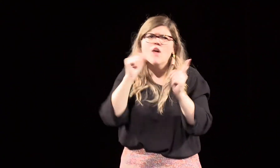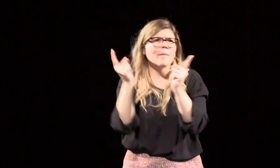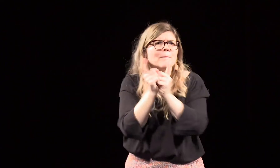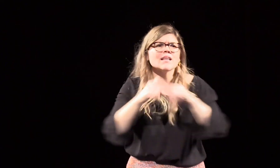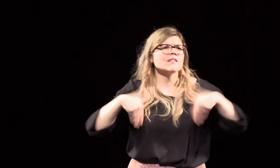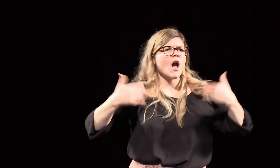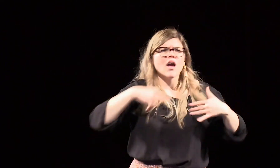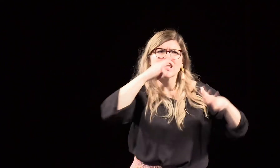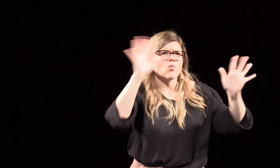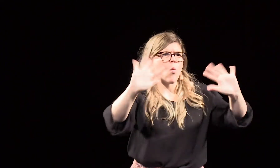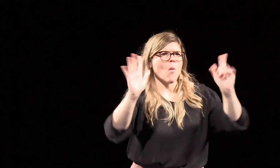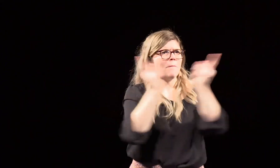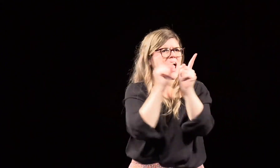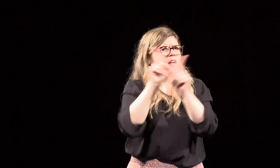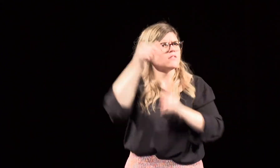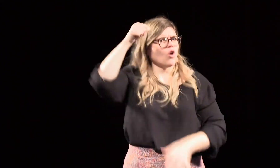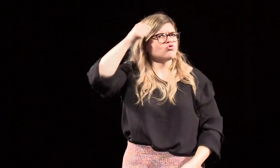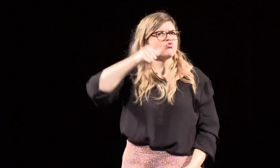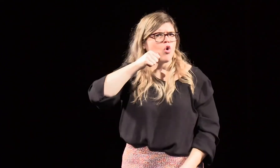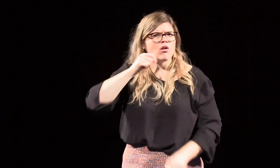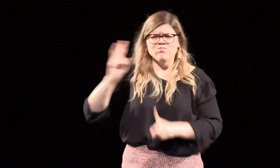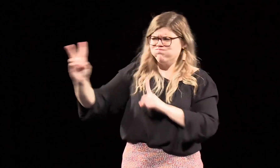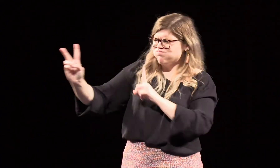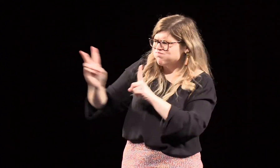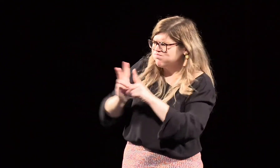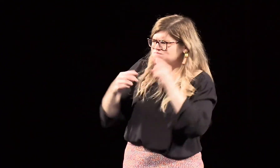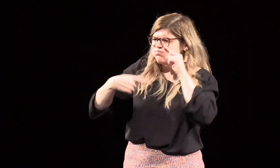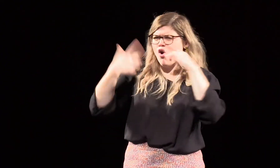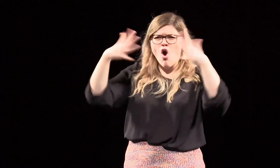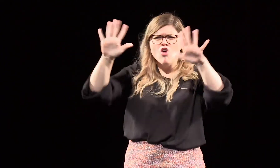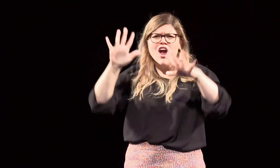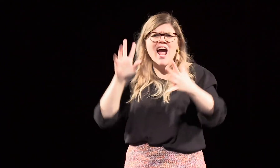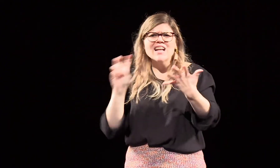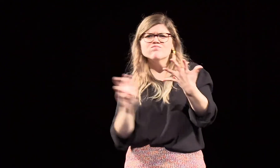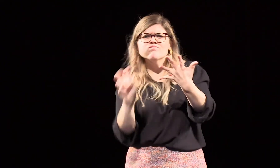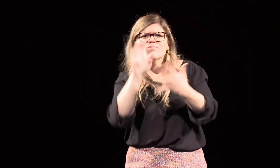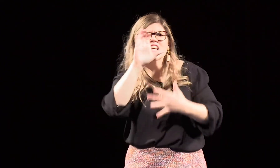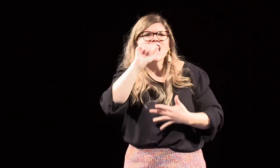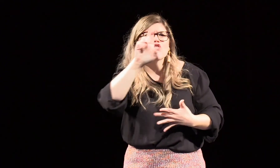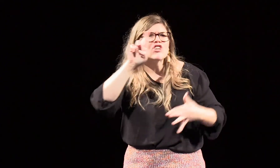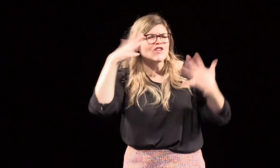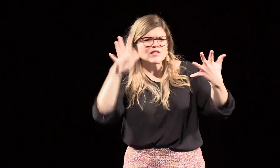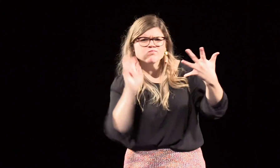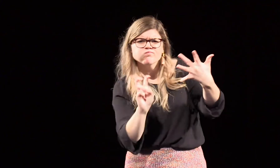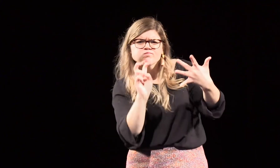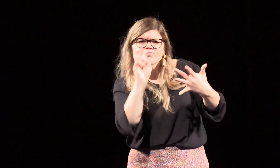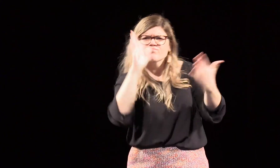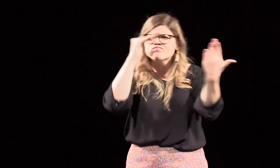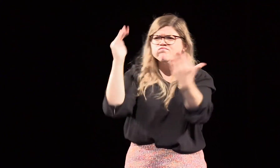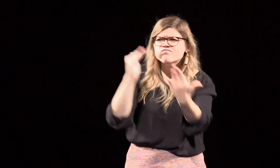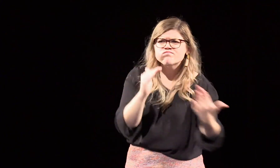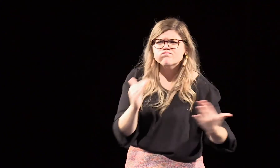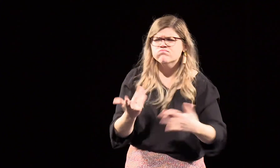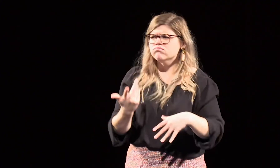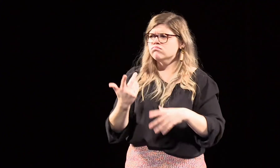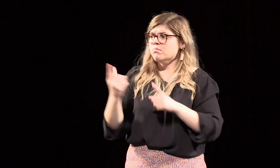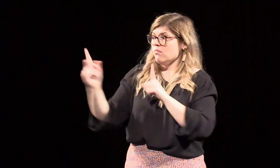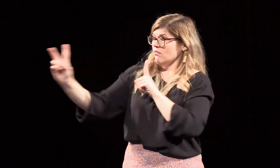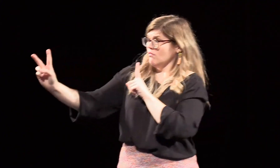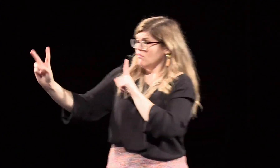and it should just be like 3 adults meeting, right? He moves up the social ladder. He's just a regular guy.